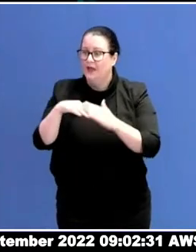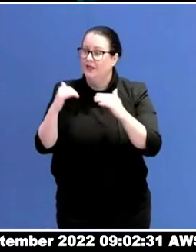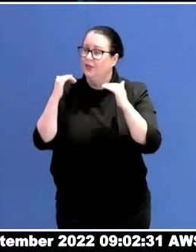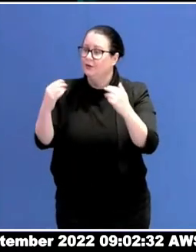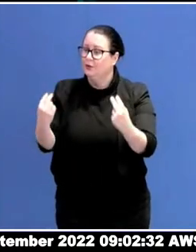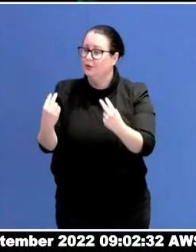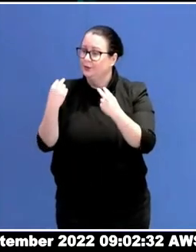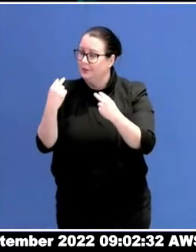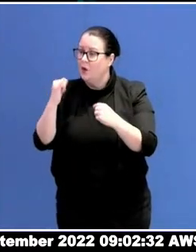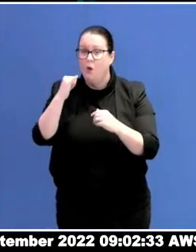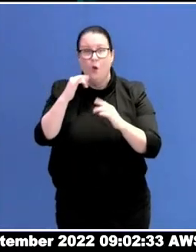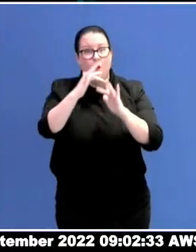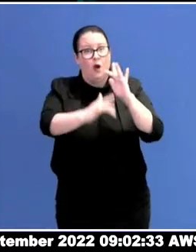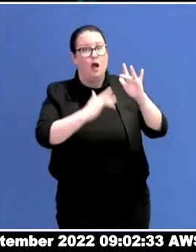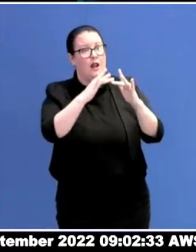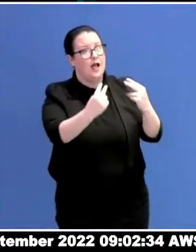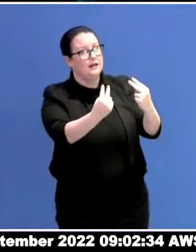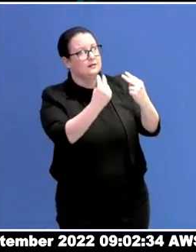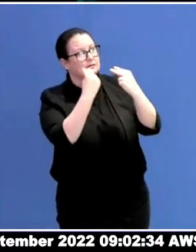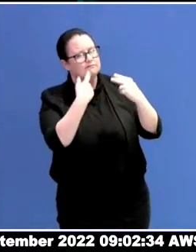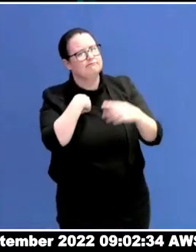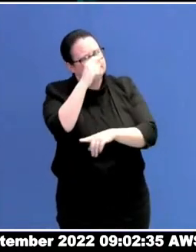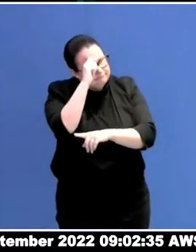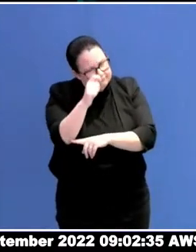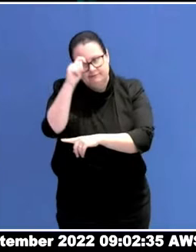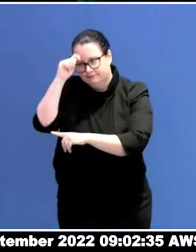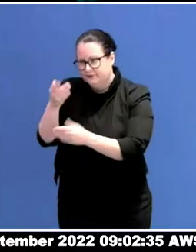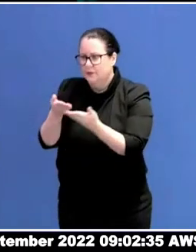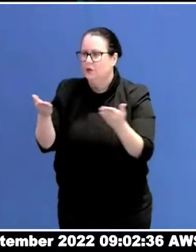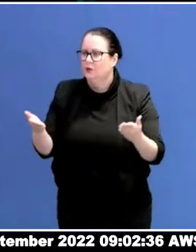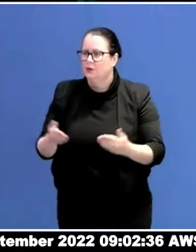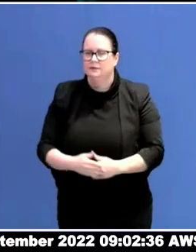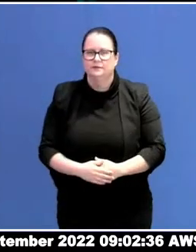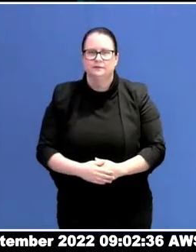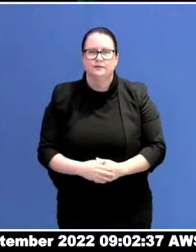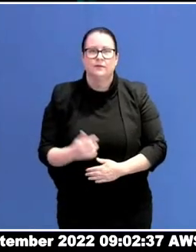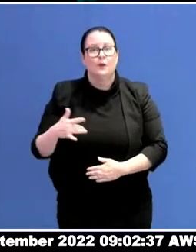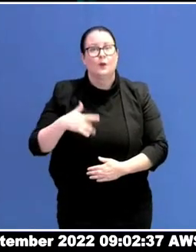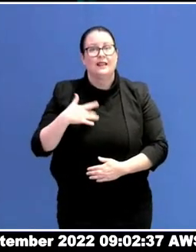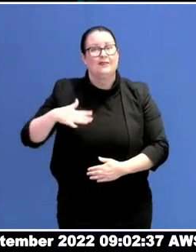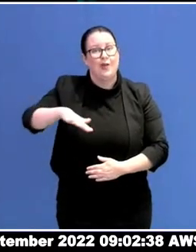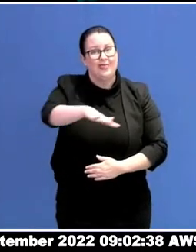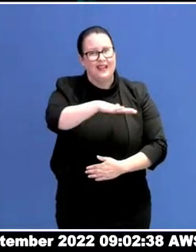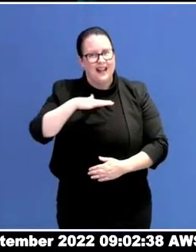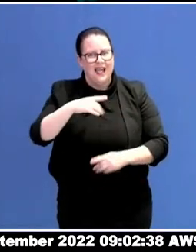following this public hearing online, on the mainland and on the islands, including in the